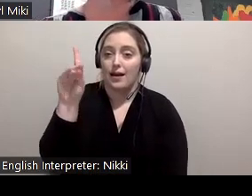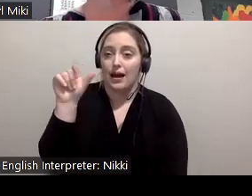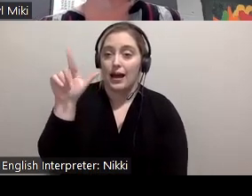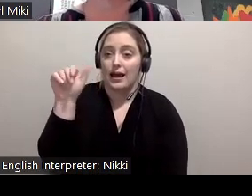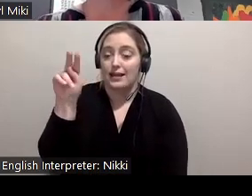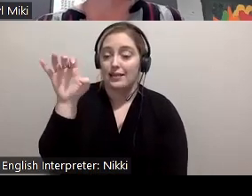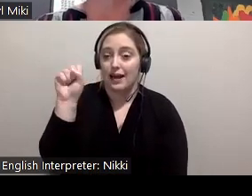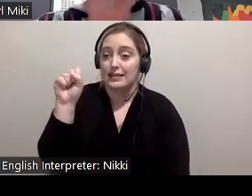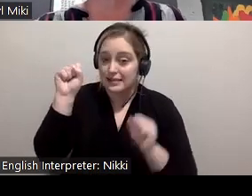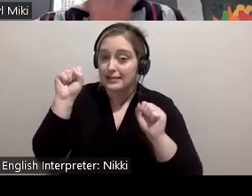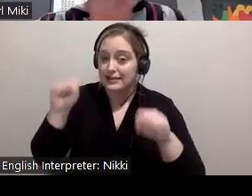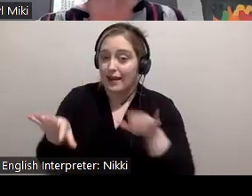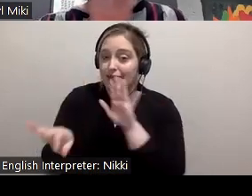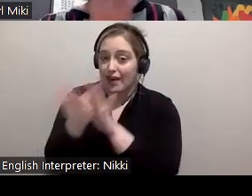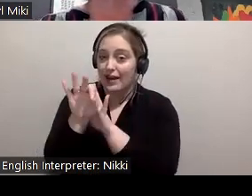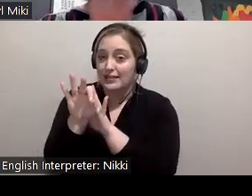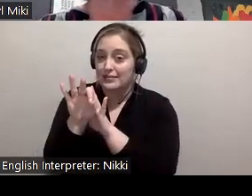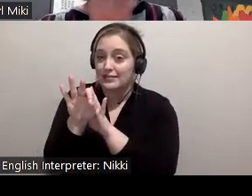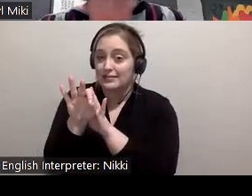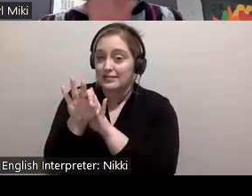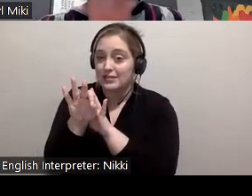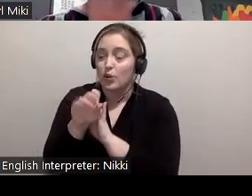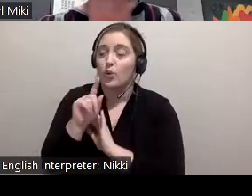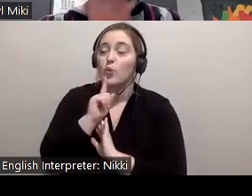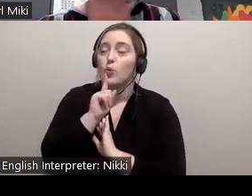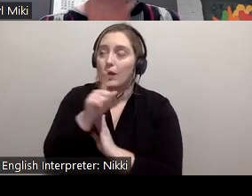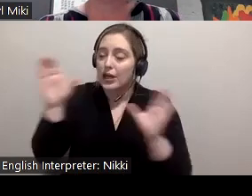because it can really give you some insight as to what it is